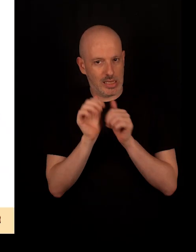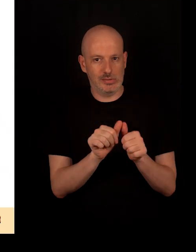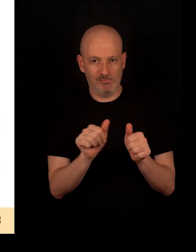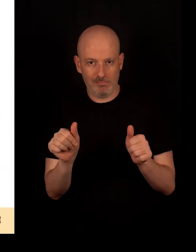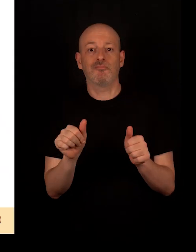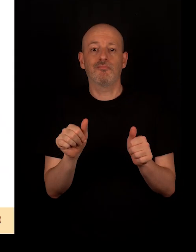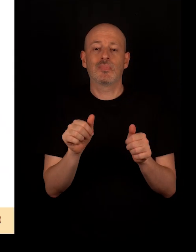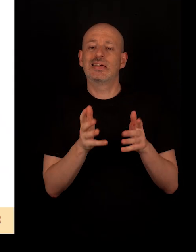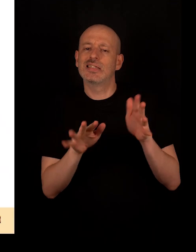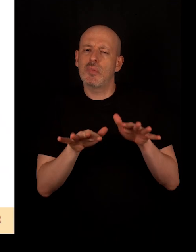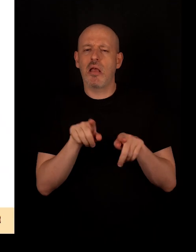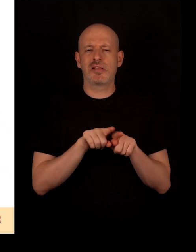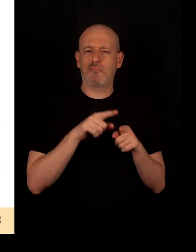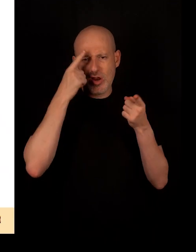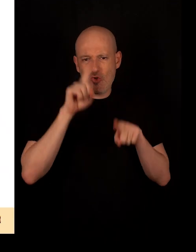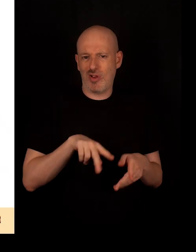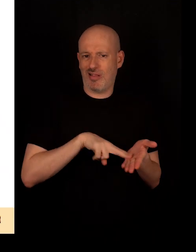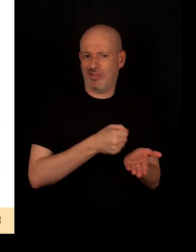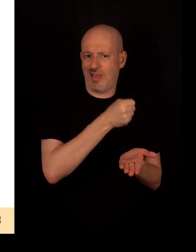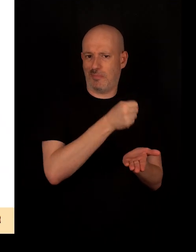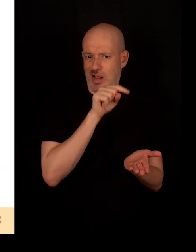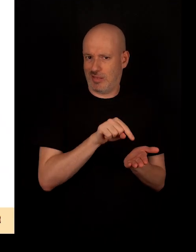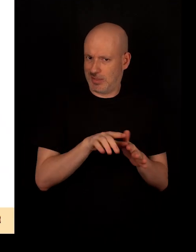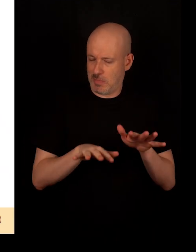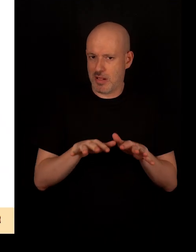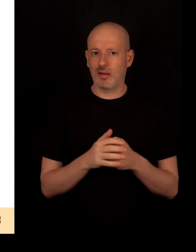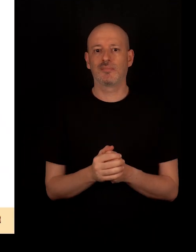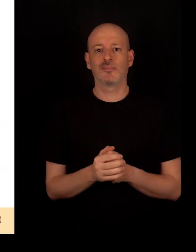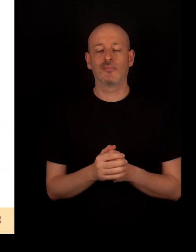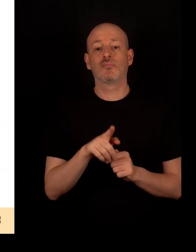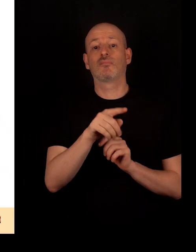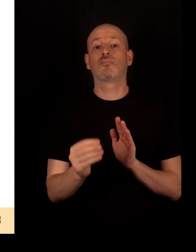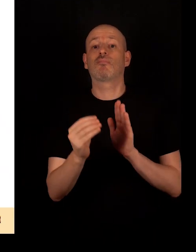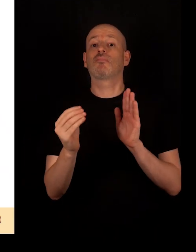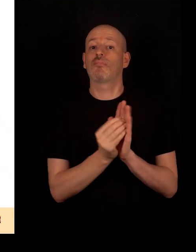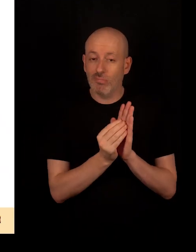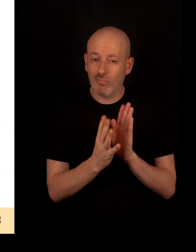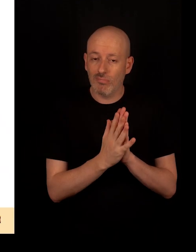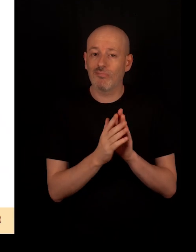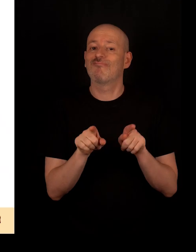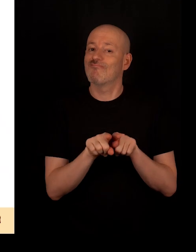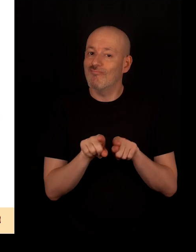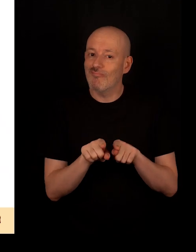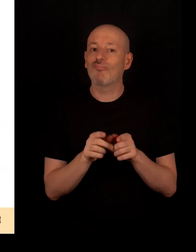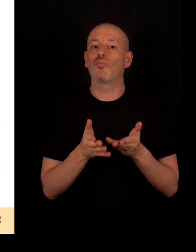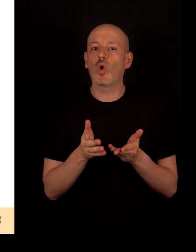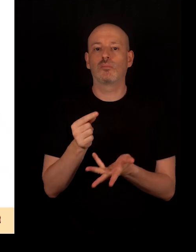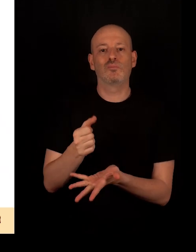Similarly to the duration in your grant agreement. You should include